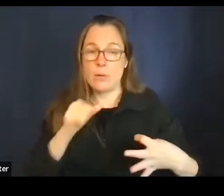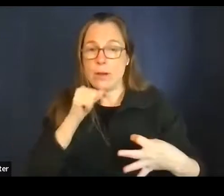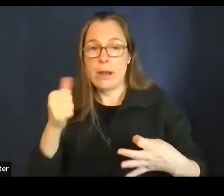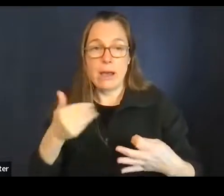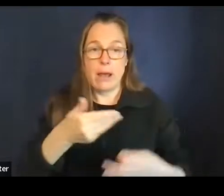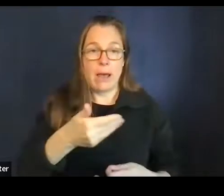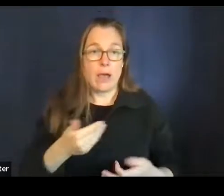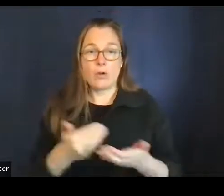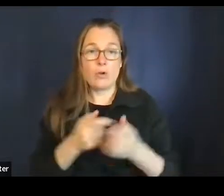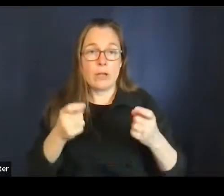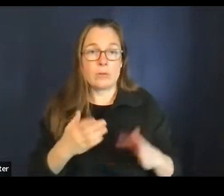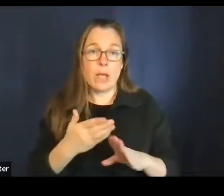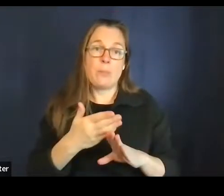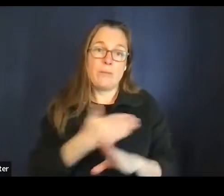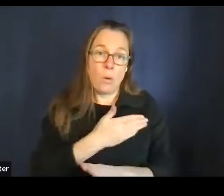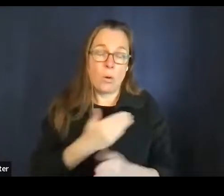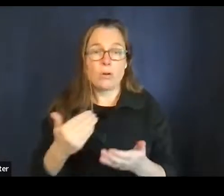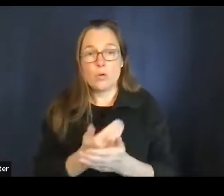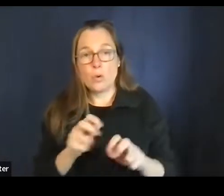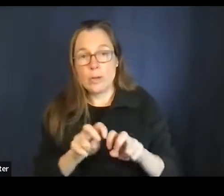before the new council and new mayor are seated